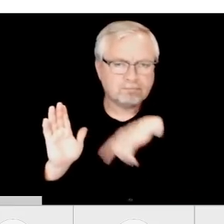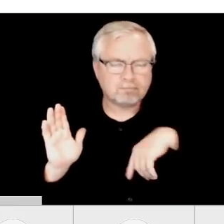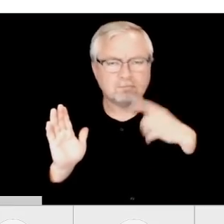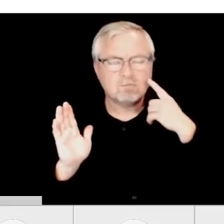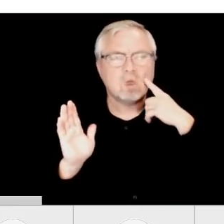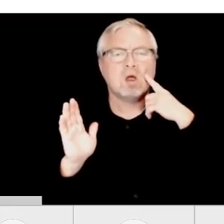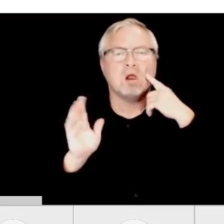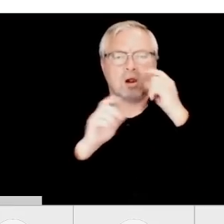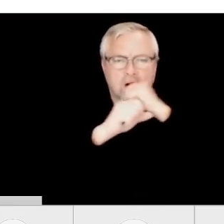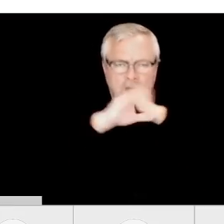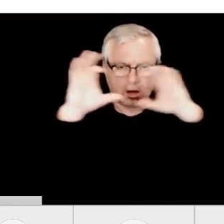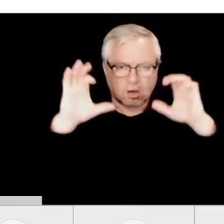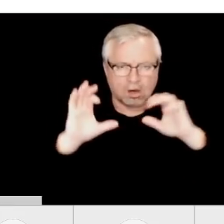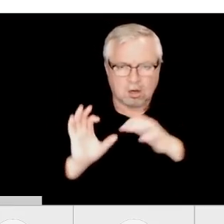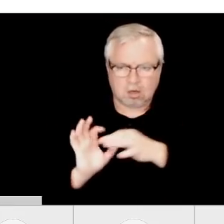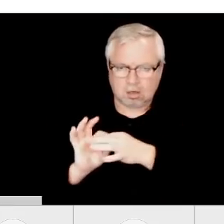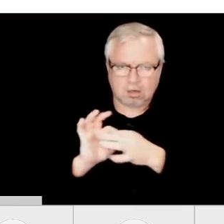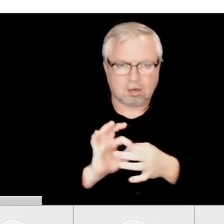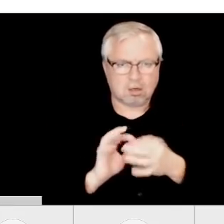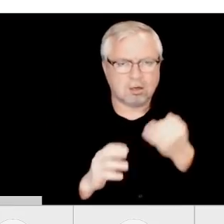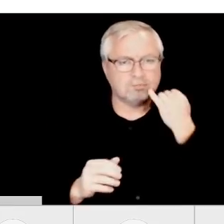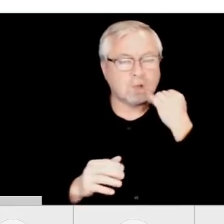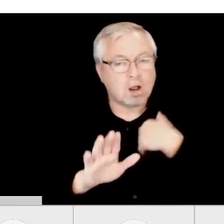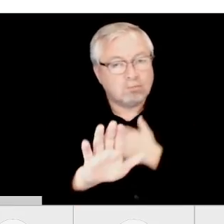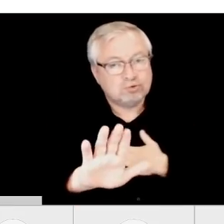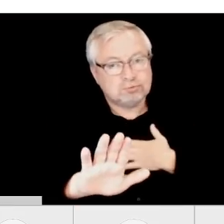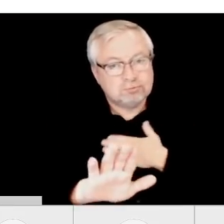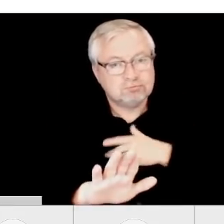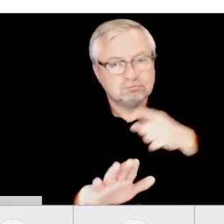And I appreciate the charts with the confidence intervals around them as an